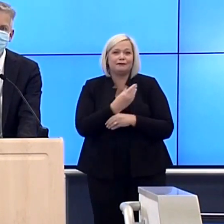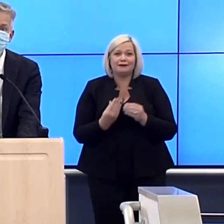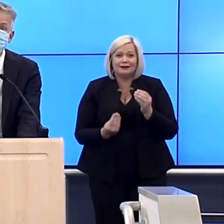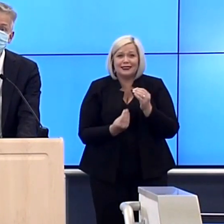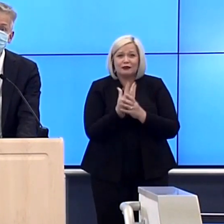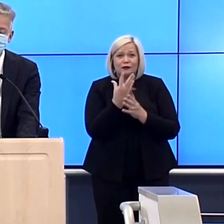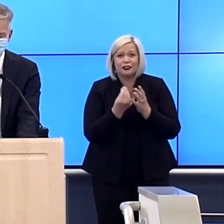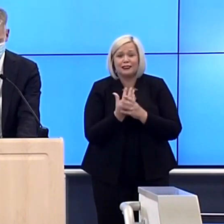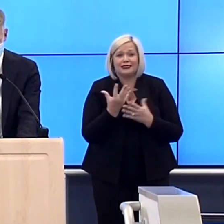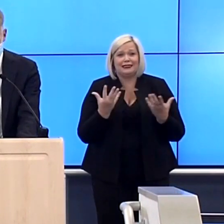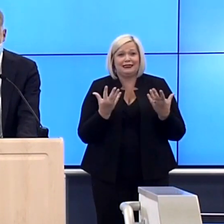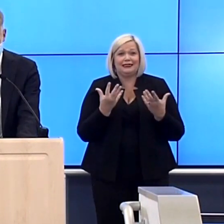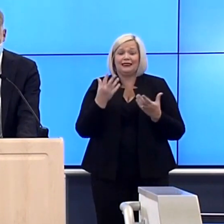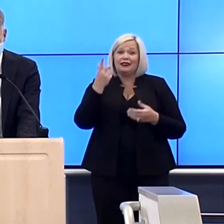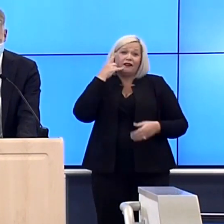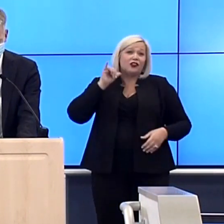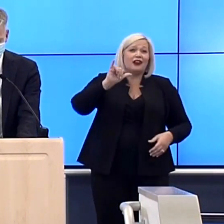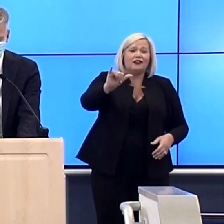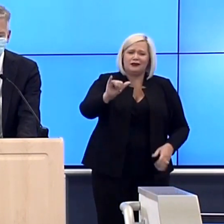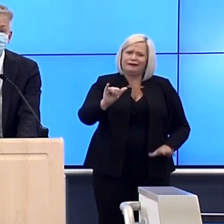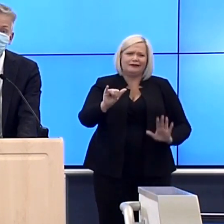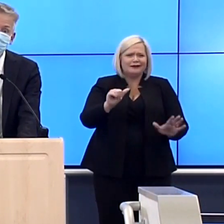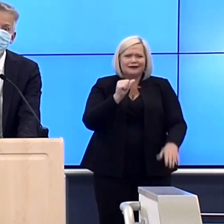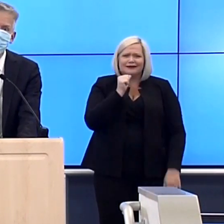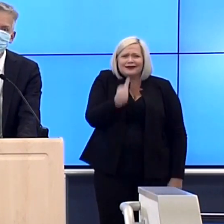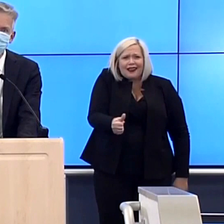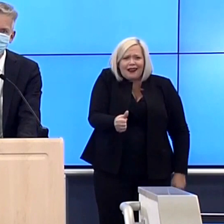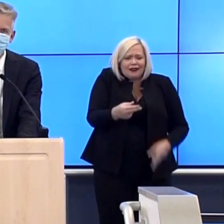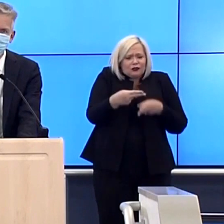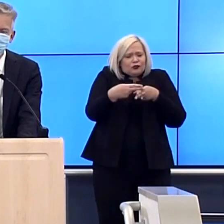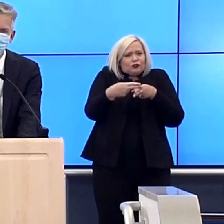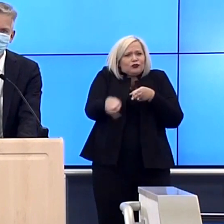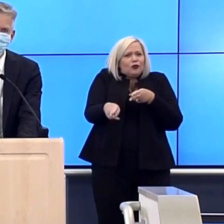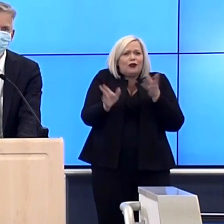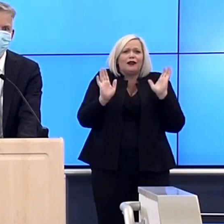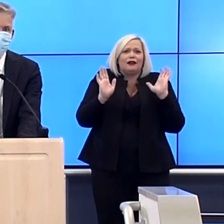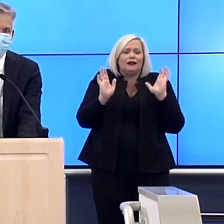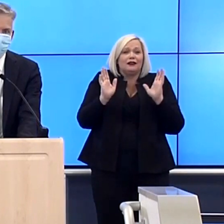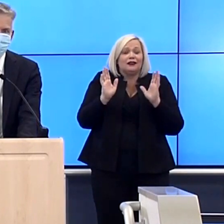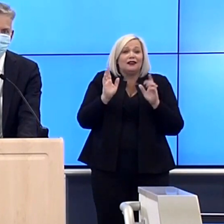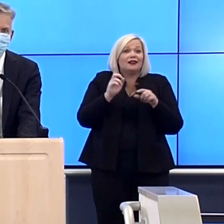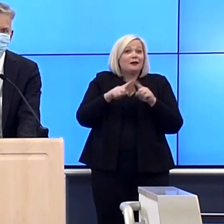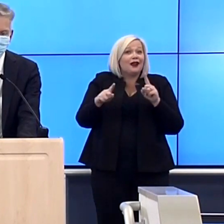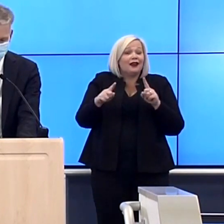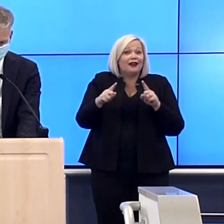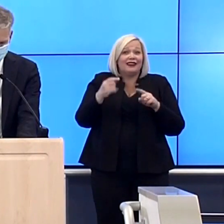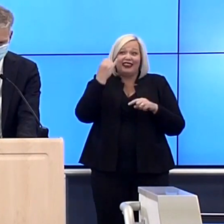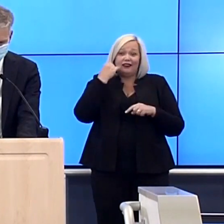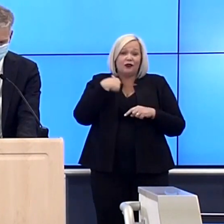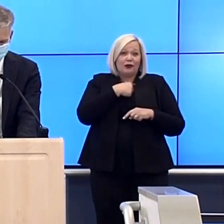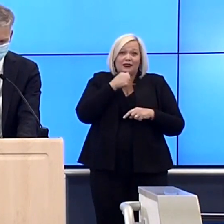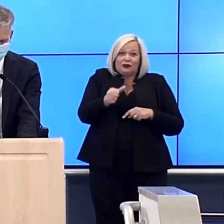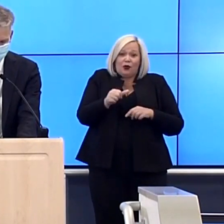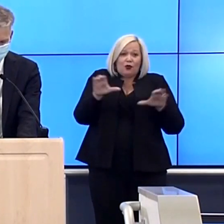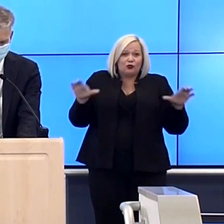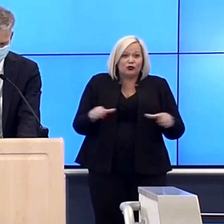HOPE IS ON THE HORIZON. A VACCINE WILL COME. A VACCINE WILL COME. SPRING WILL COME. SPRING WILL COME. THIS IS NOT FOREVER. THIS IS NOT FOREVER. WHAT WILL BE FOREVER WILL BE THE